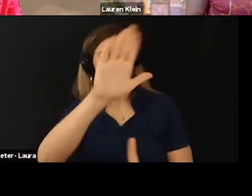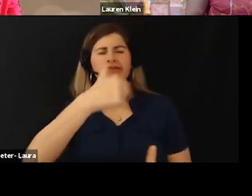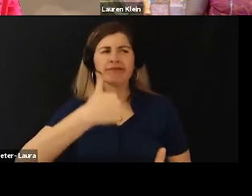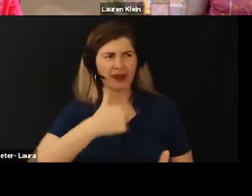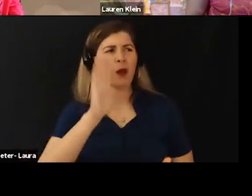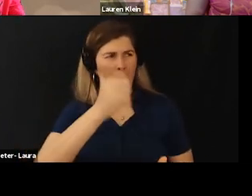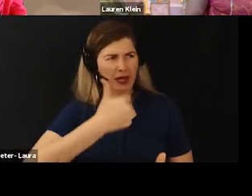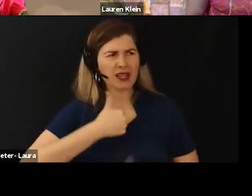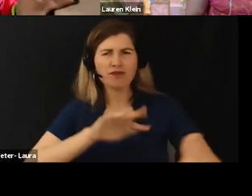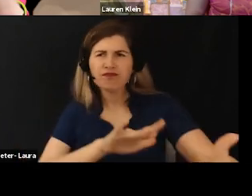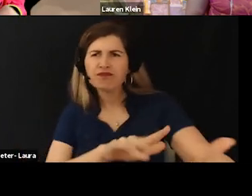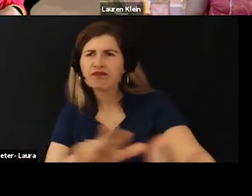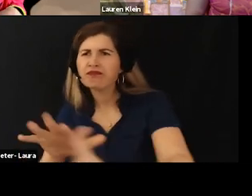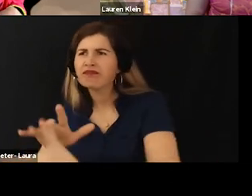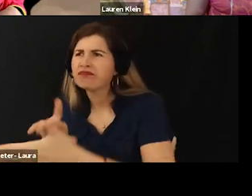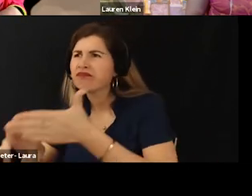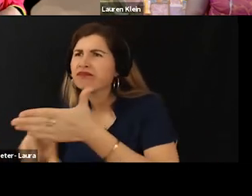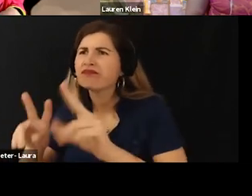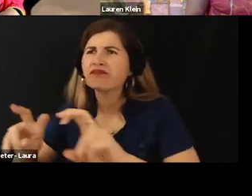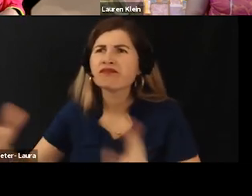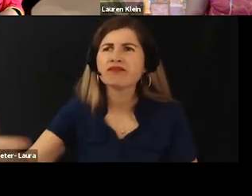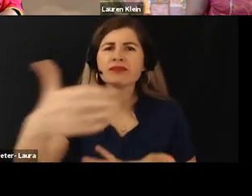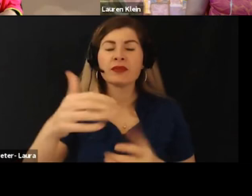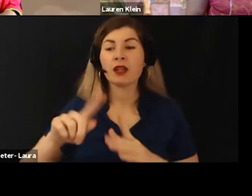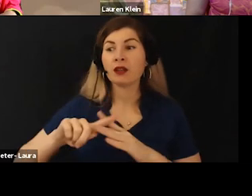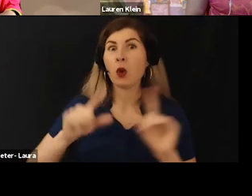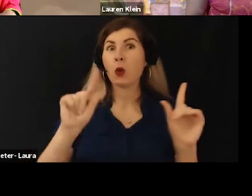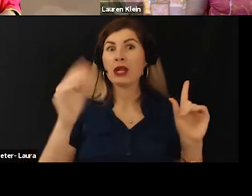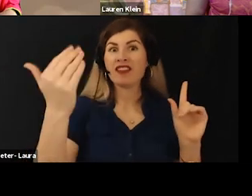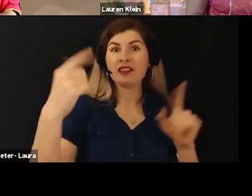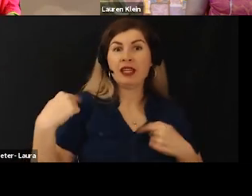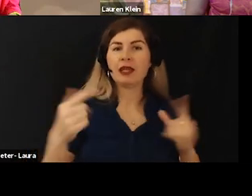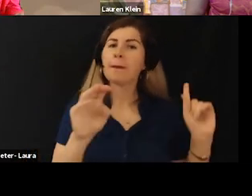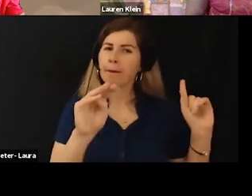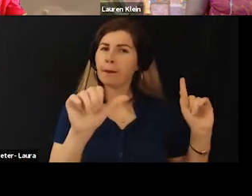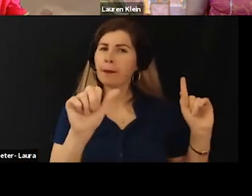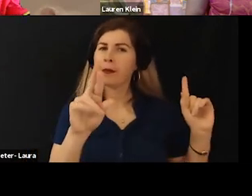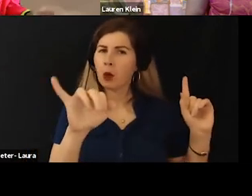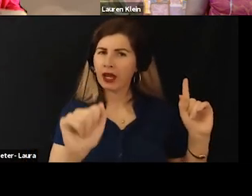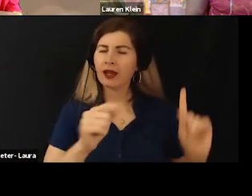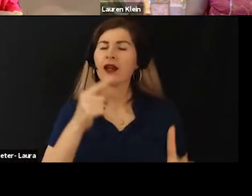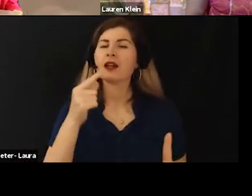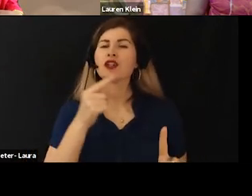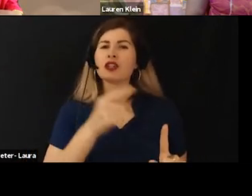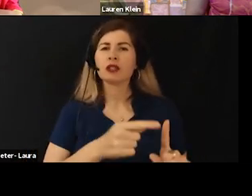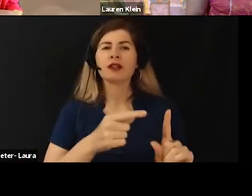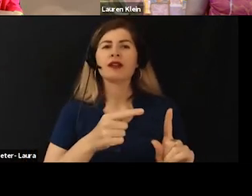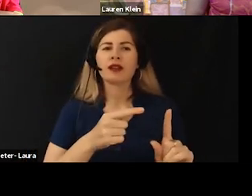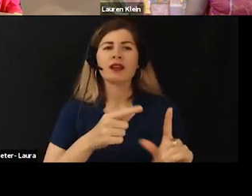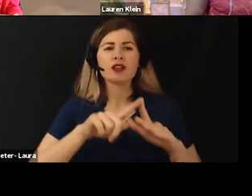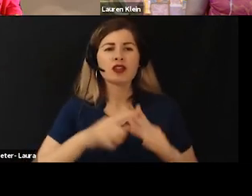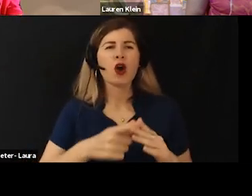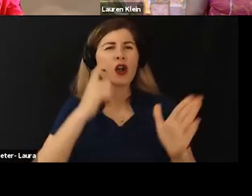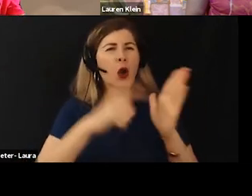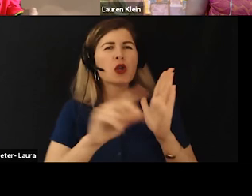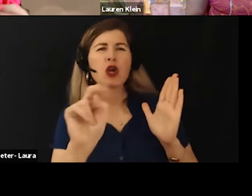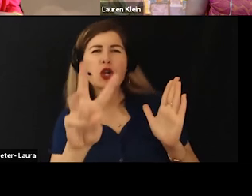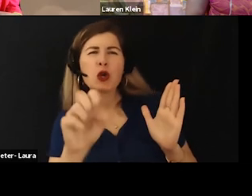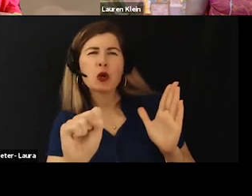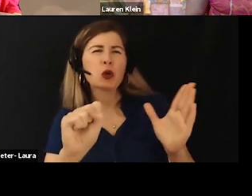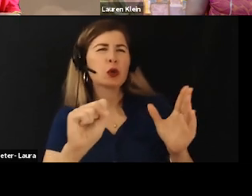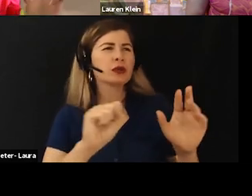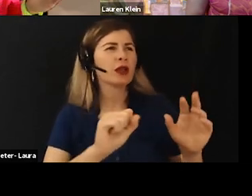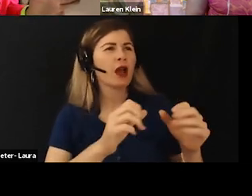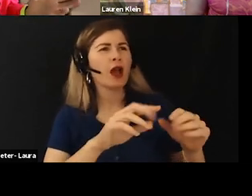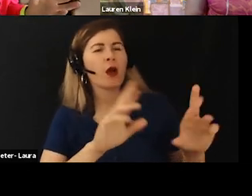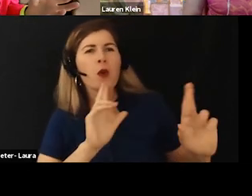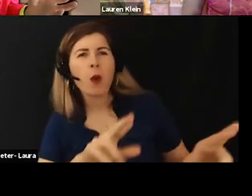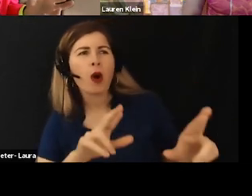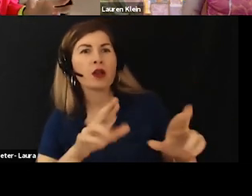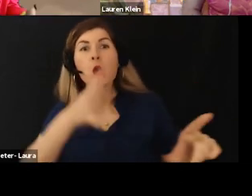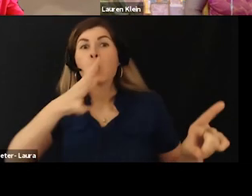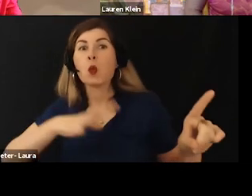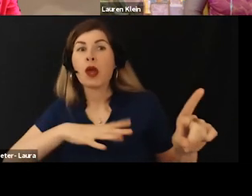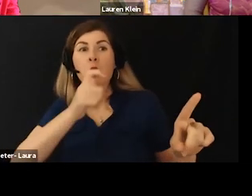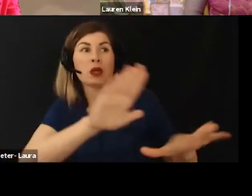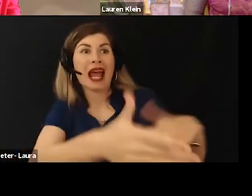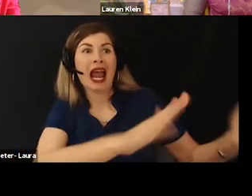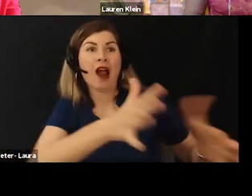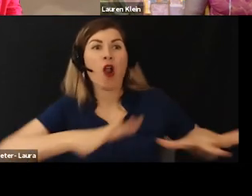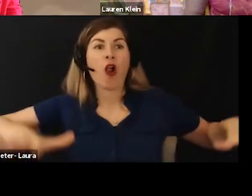And so, starting in 2015, what Maria started doing is tabulating from news reports, the deaths of women across the entire geographic scope of Mexico.